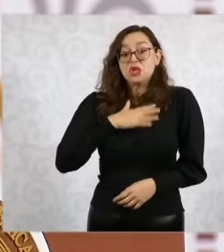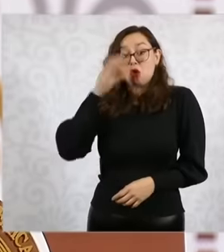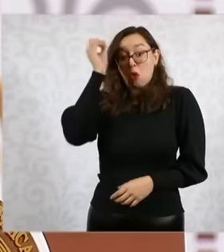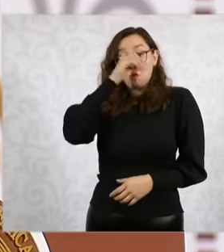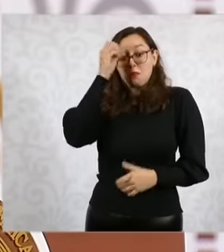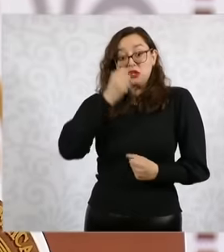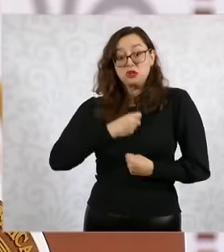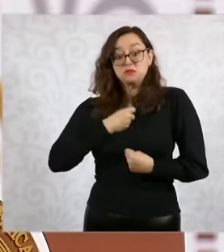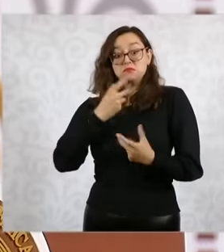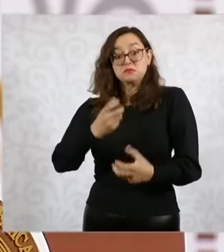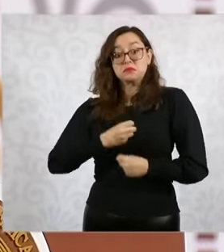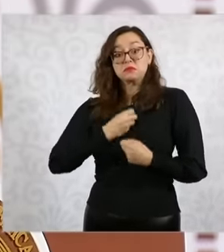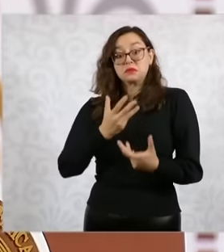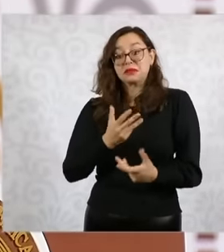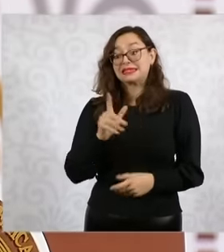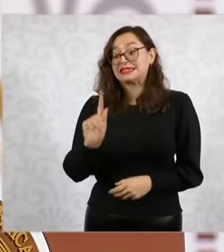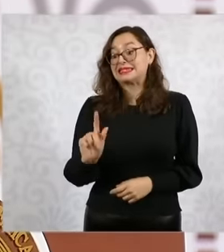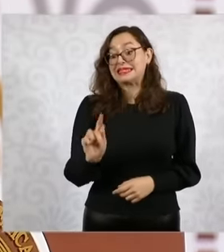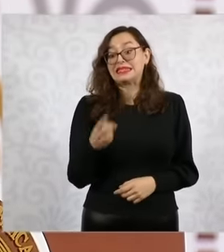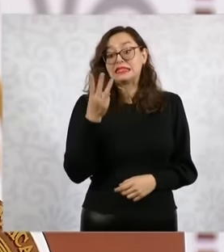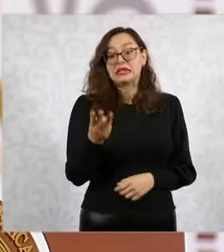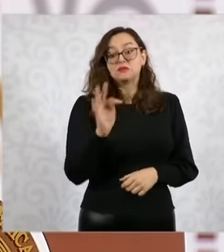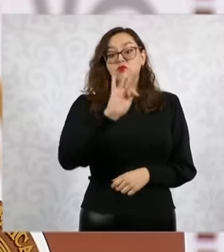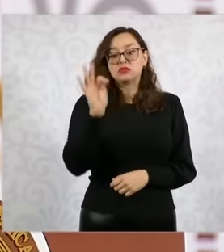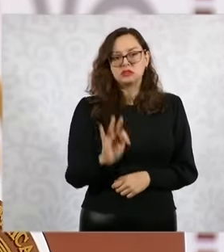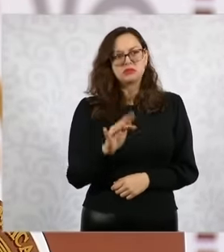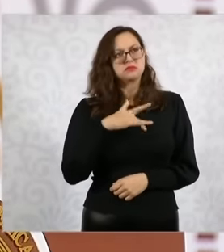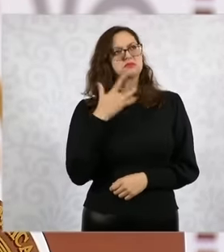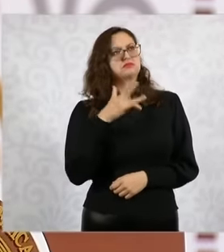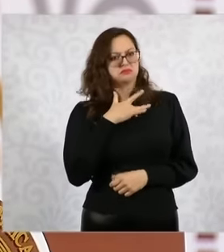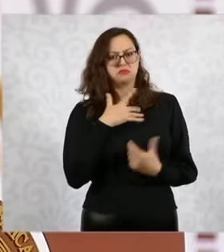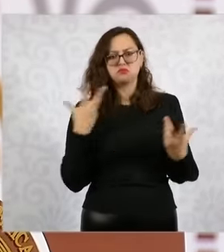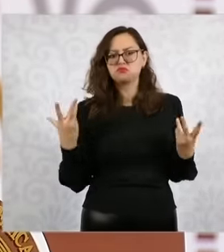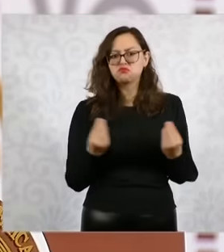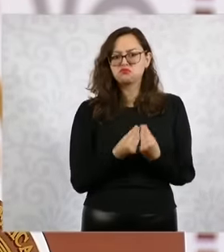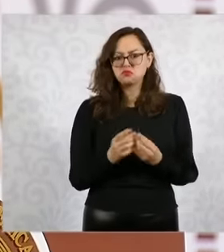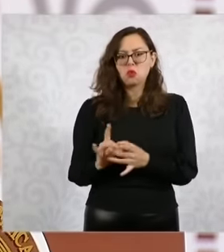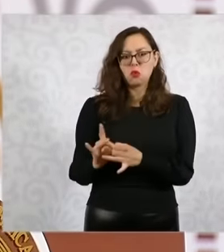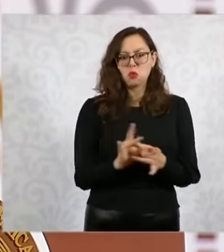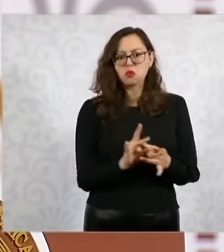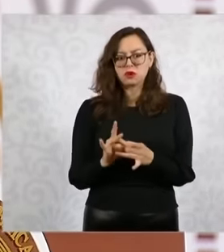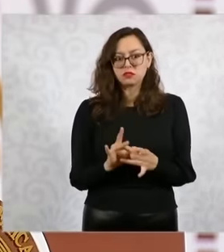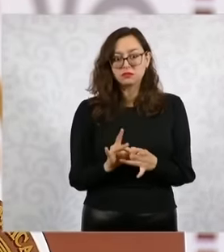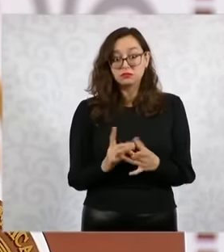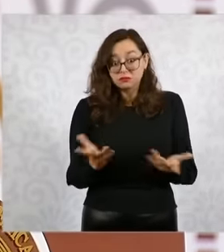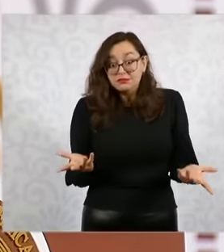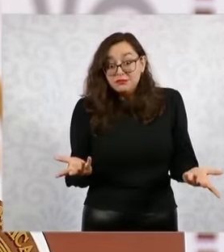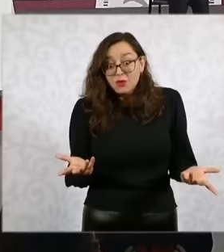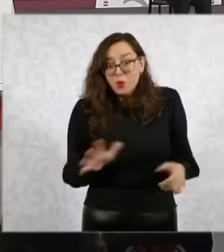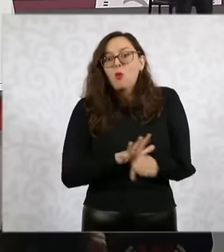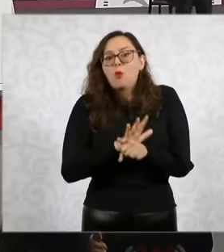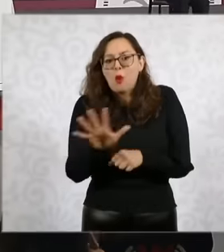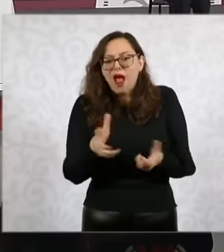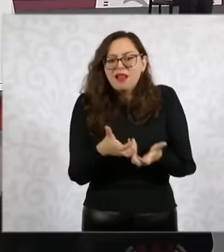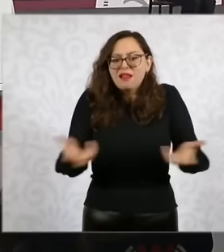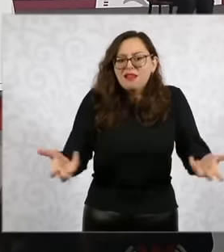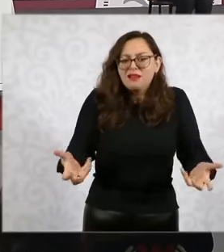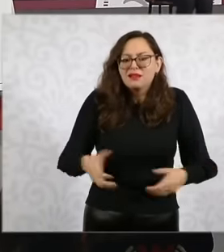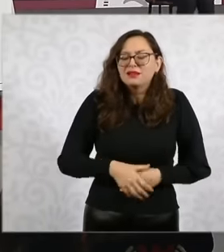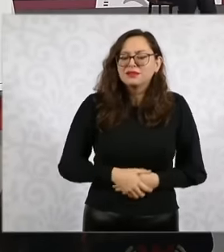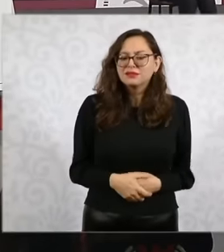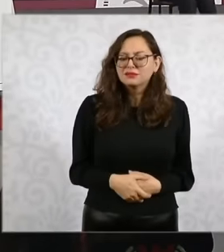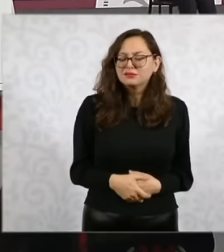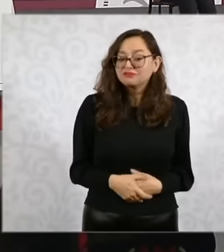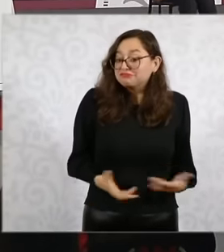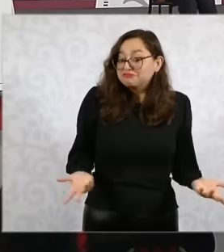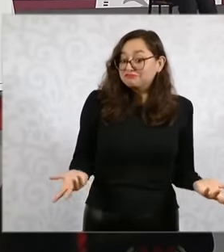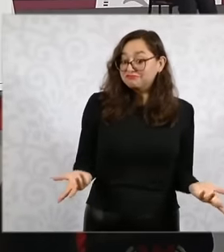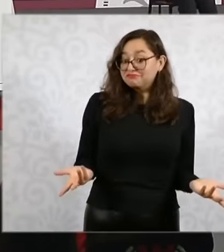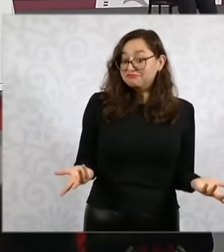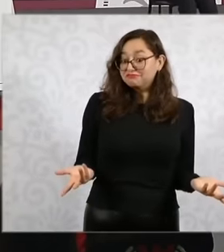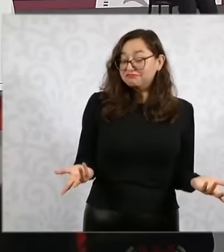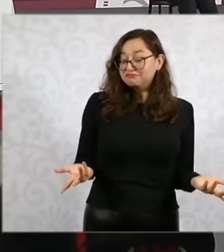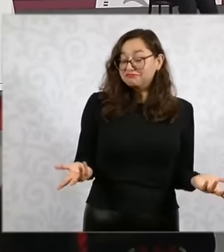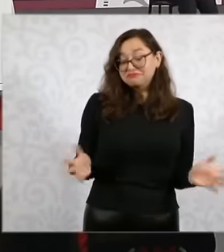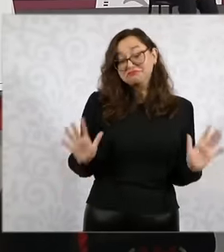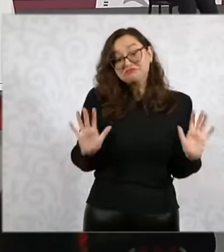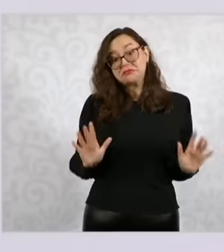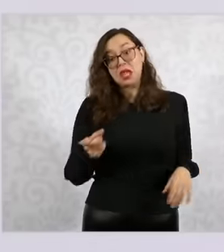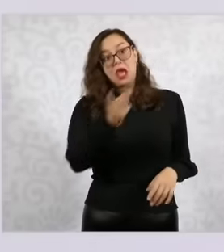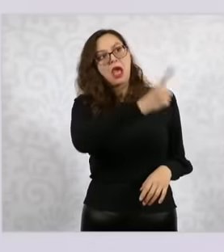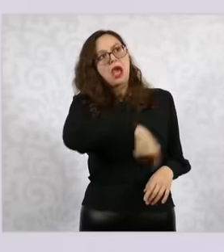In case they notice, then they continue thinking that there was